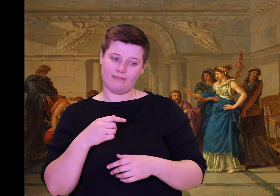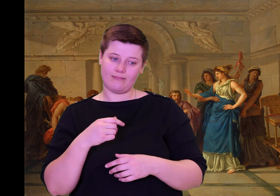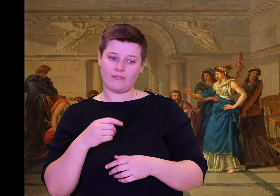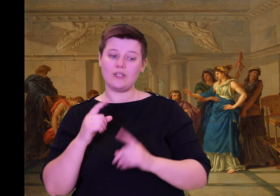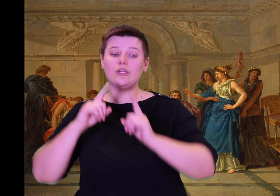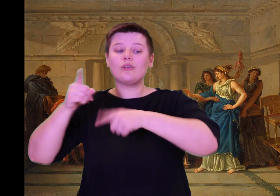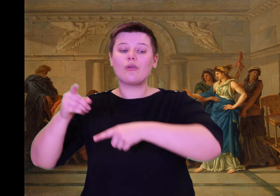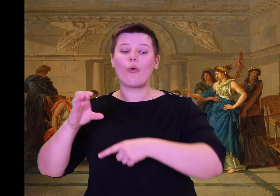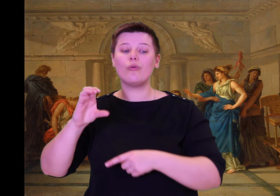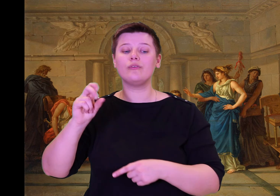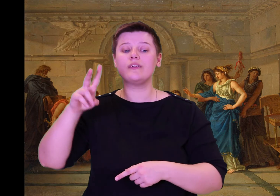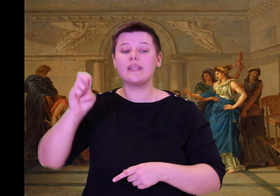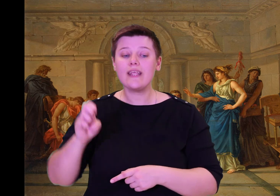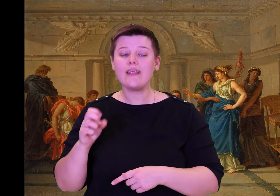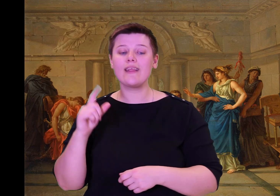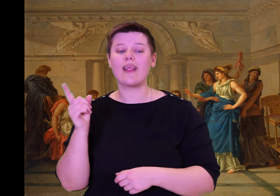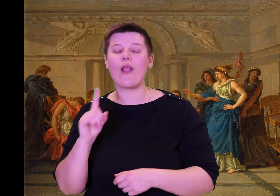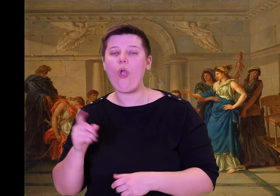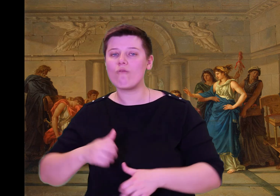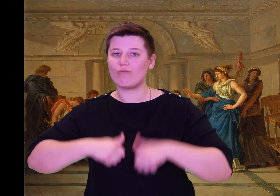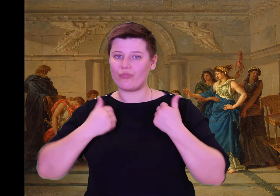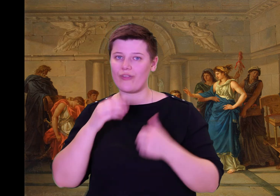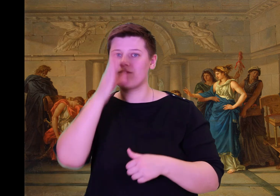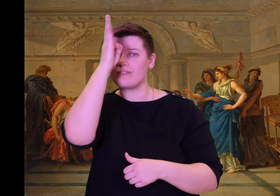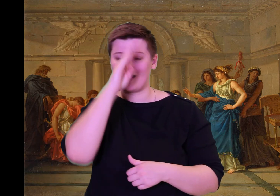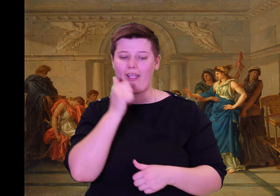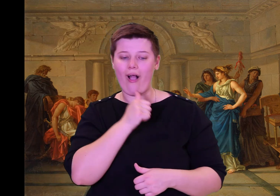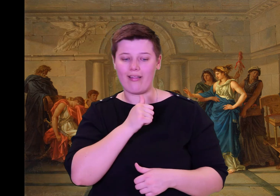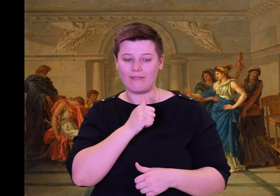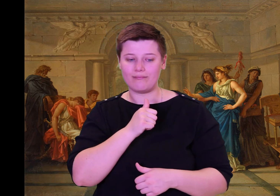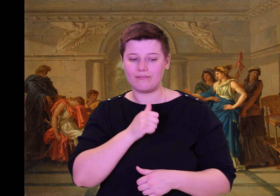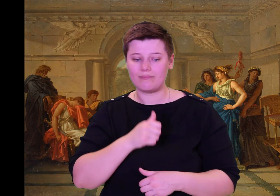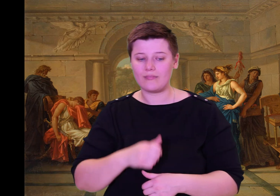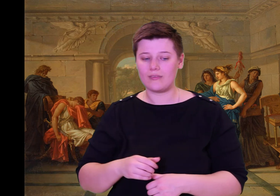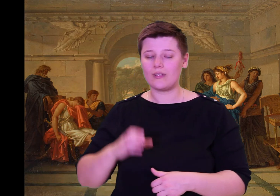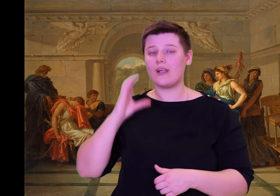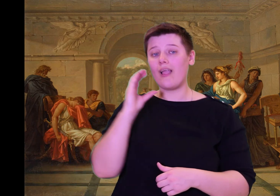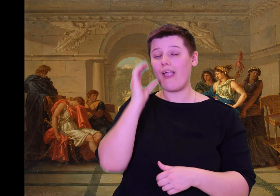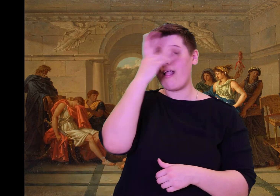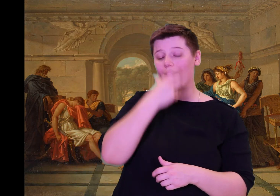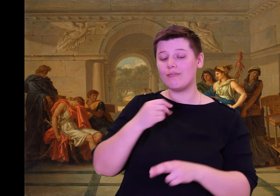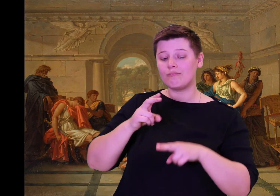At that the goddess led him to a table heaped with ambrosia, and she mixed a